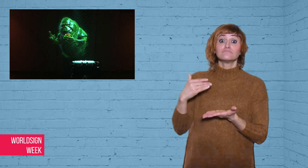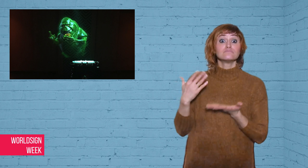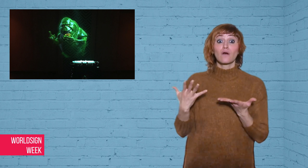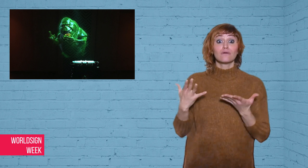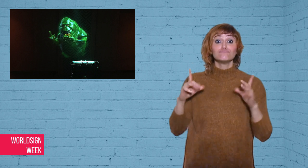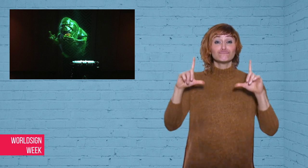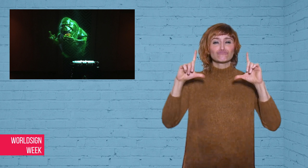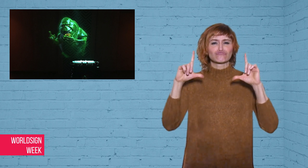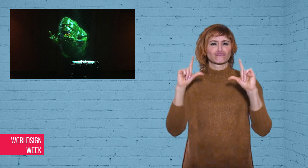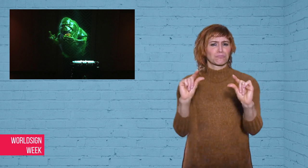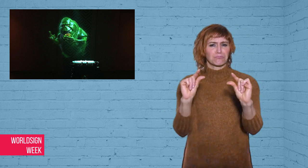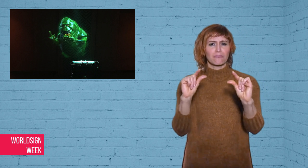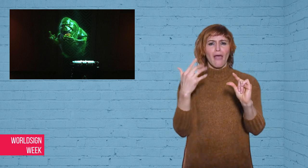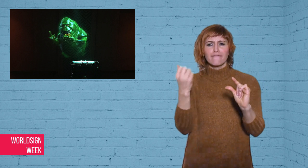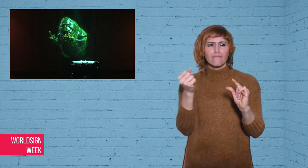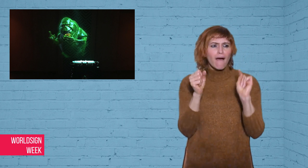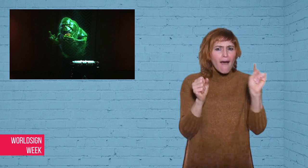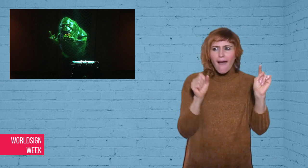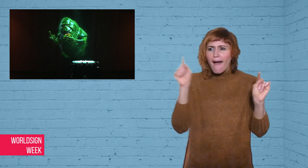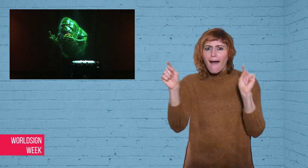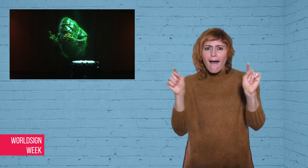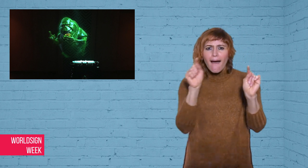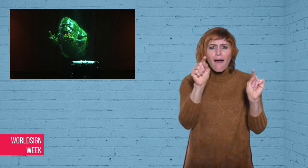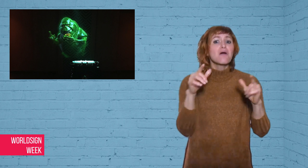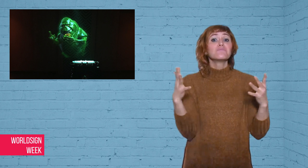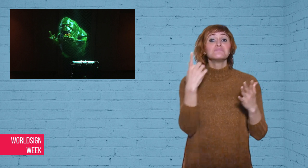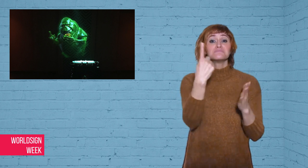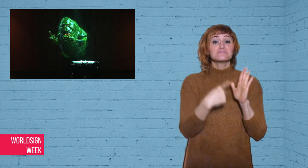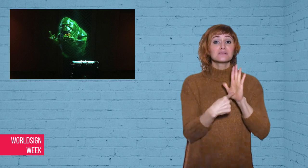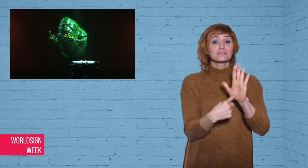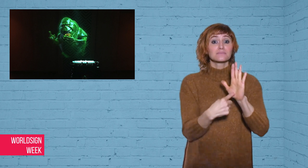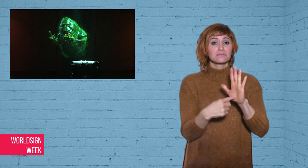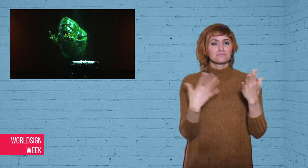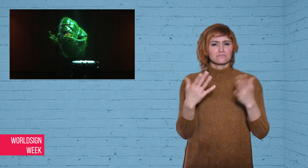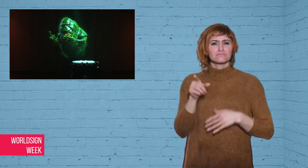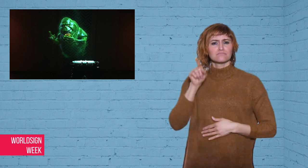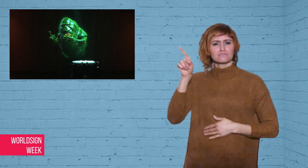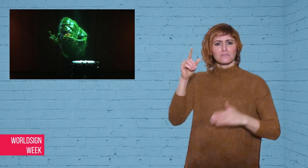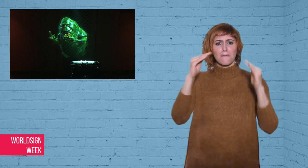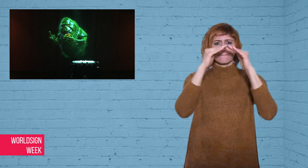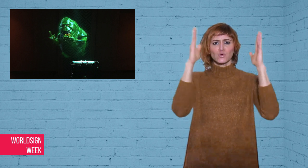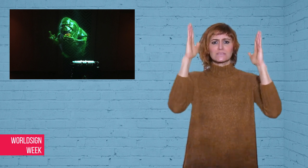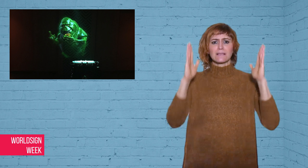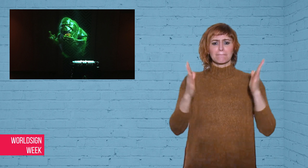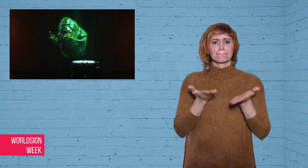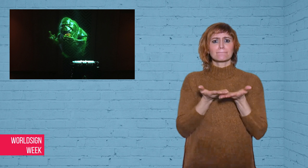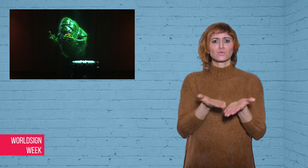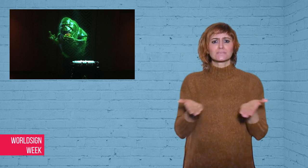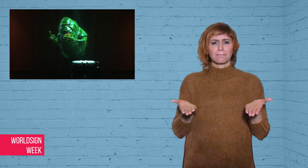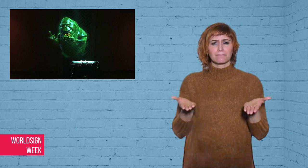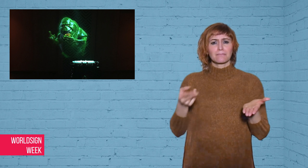there are now numerous cheaper options.